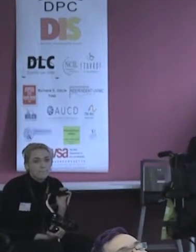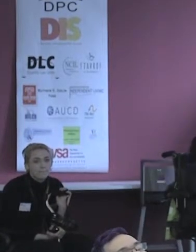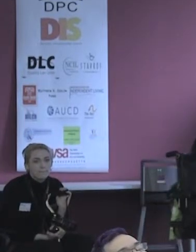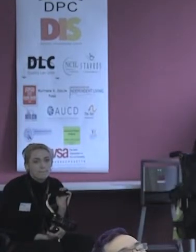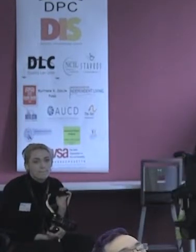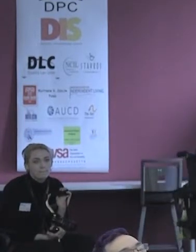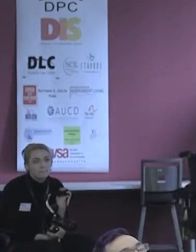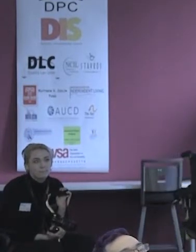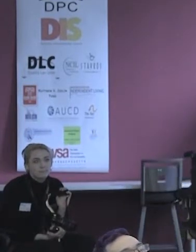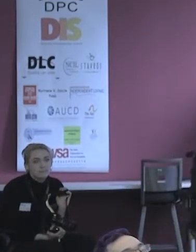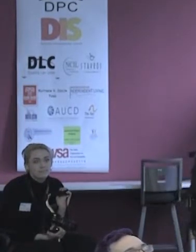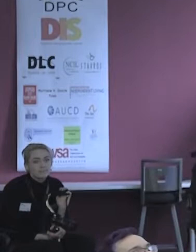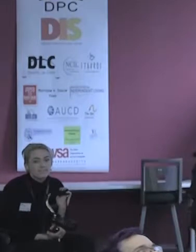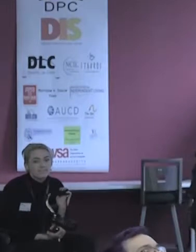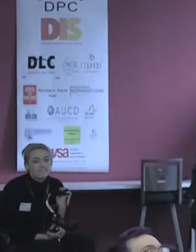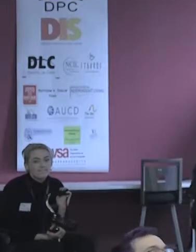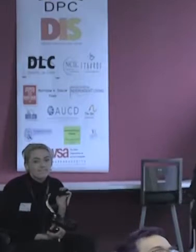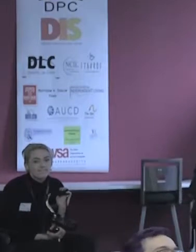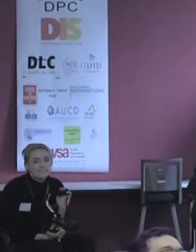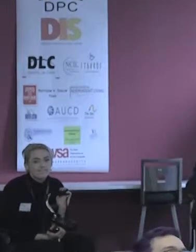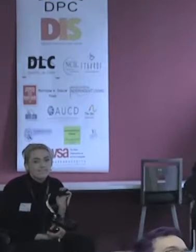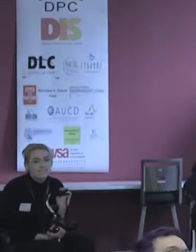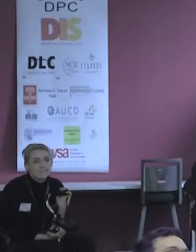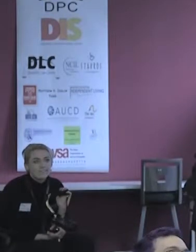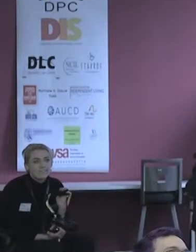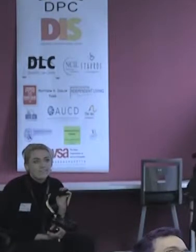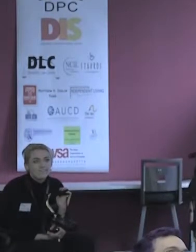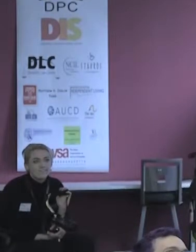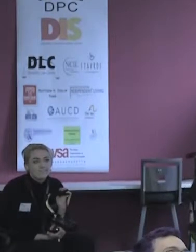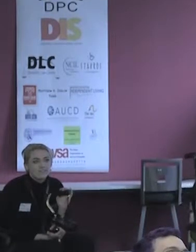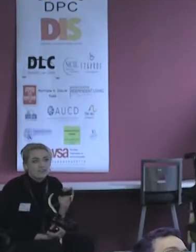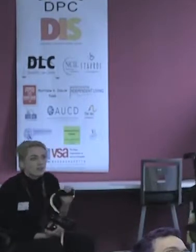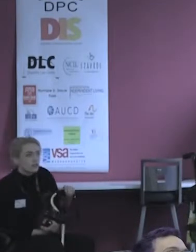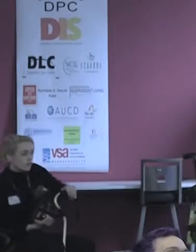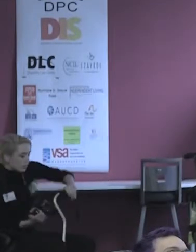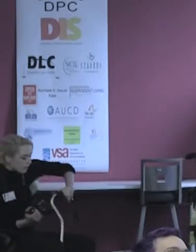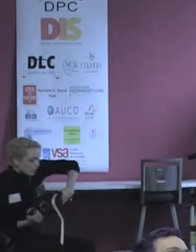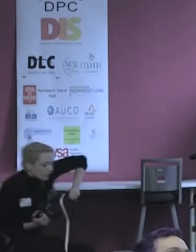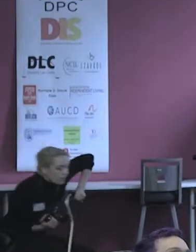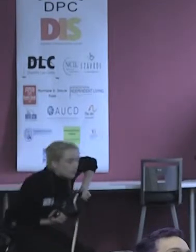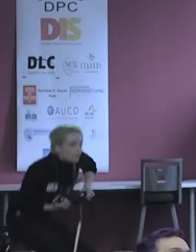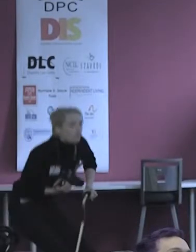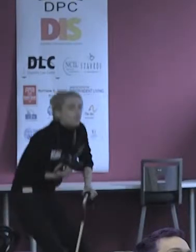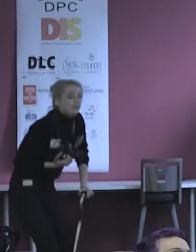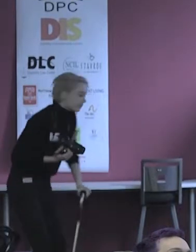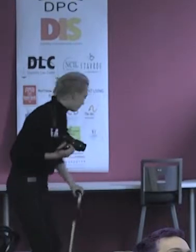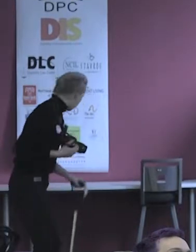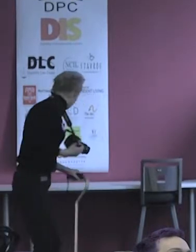This doesn't look good, it's not displaying this. Digging this up, which is fine.